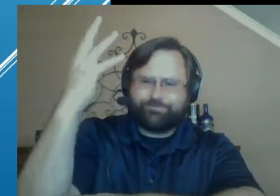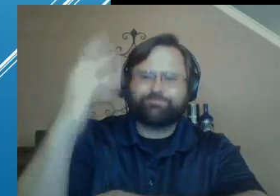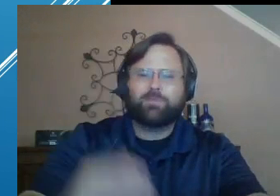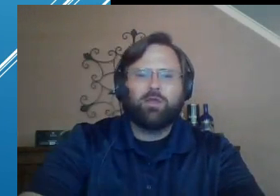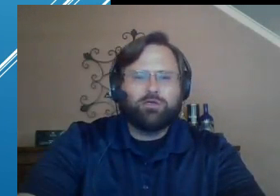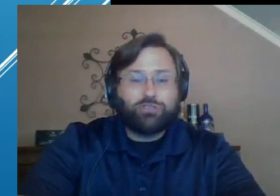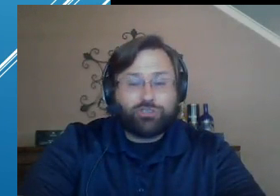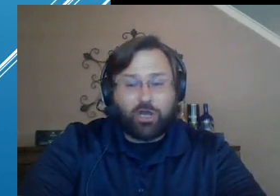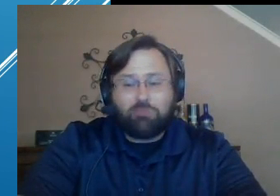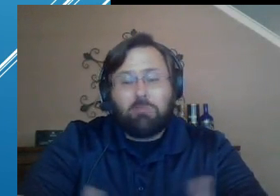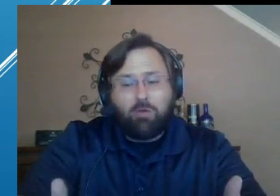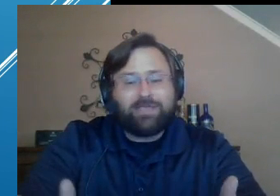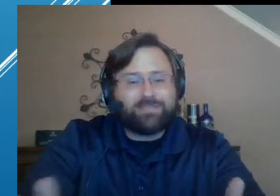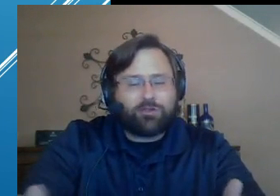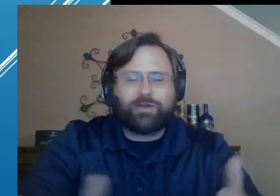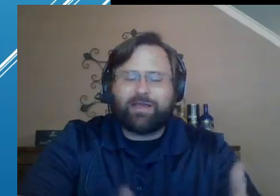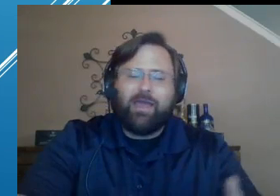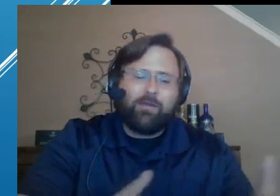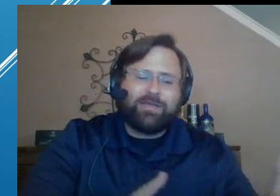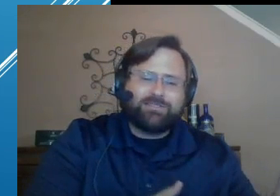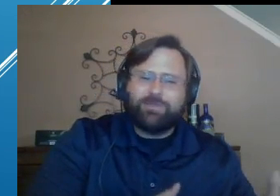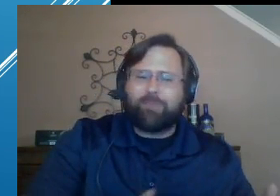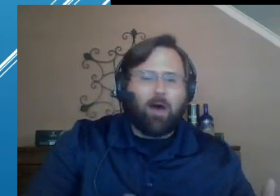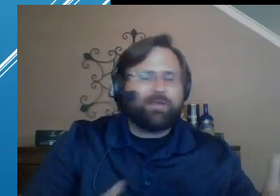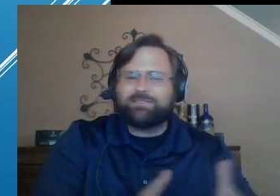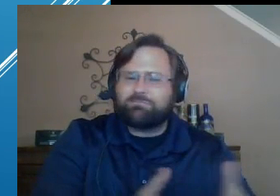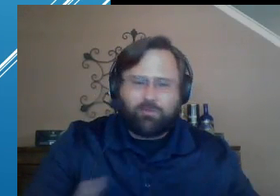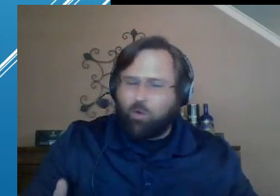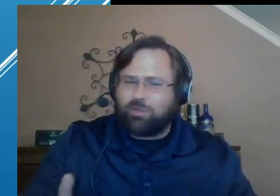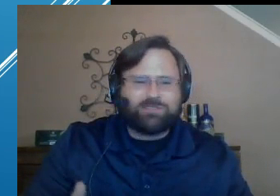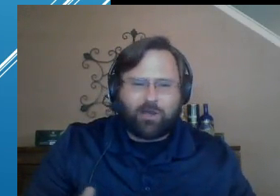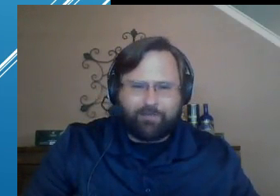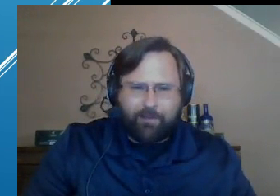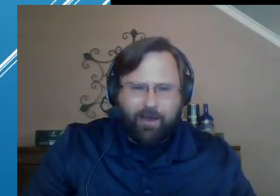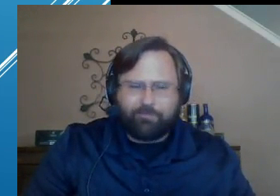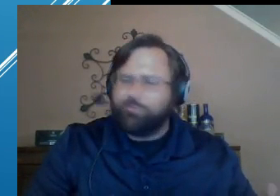to show oh he saw the tree and we assume it's Bob because we've only been talking about Bob